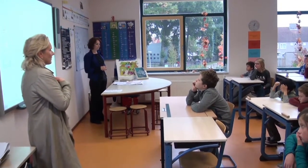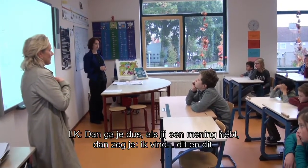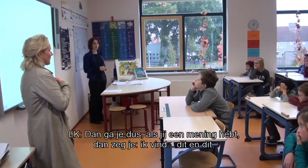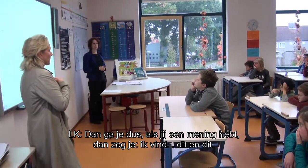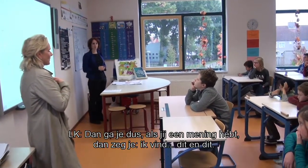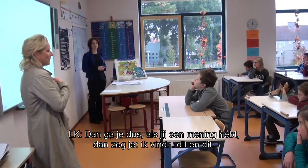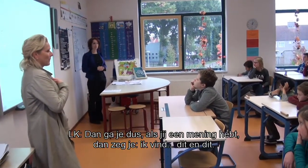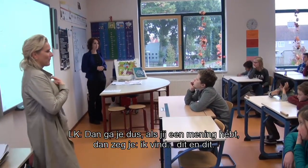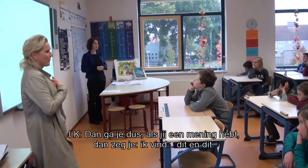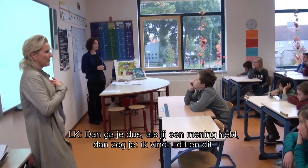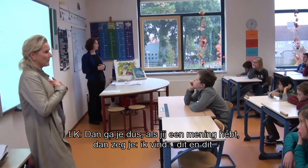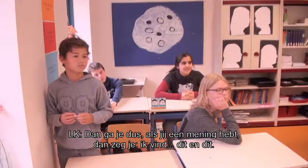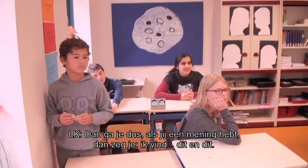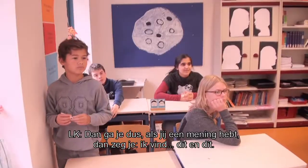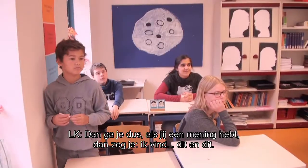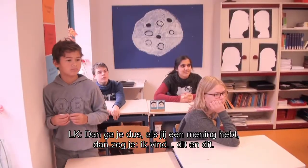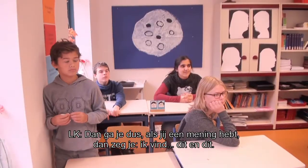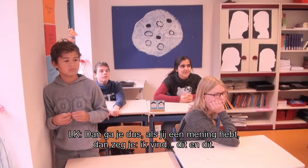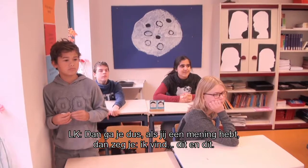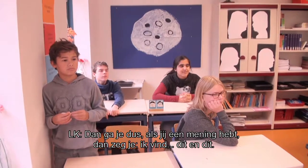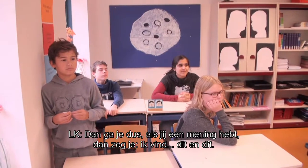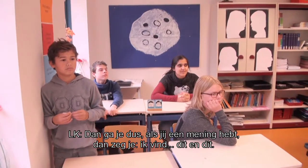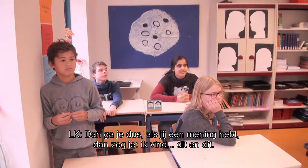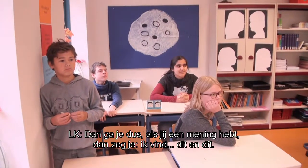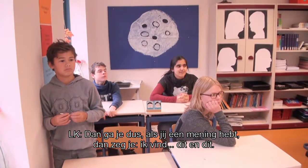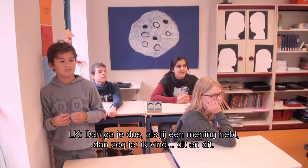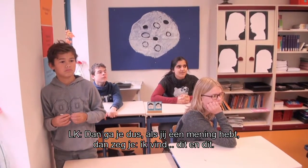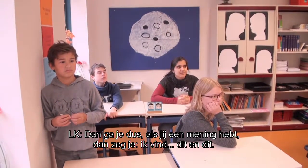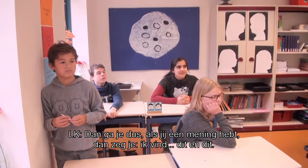When you have an opinion, you do, you say: I find...this and that.